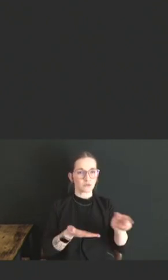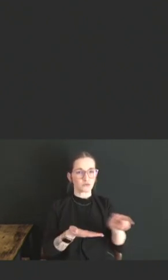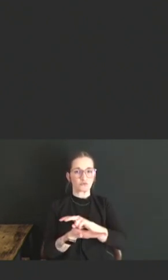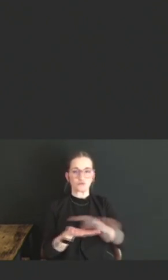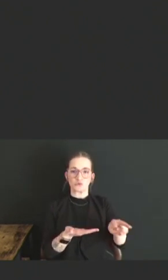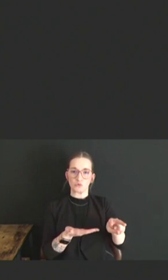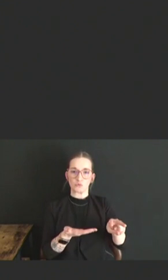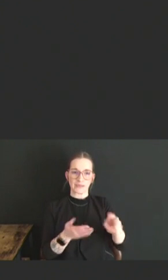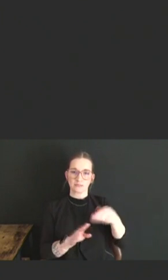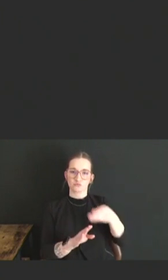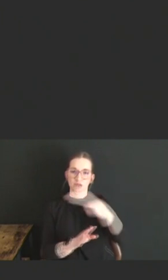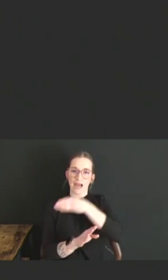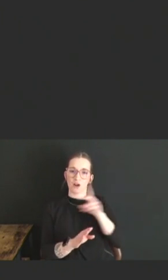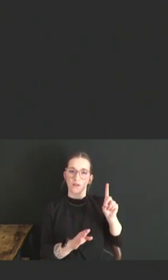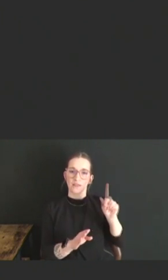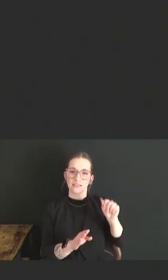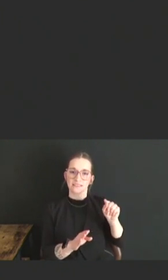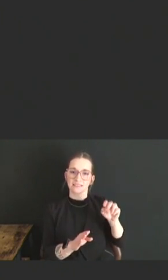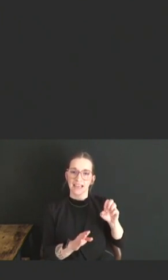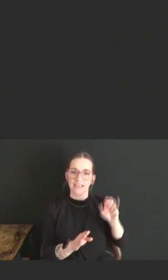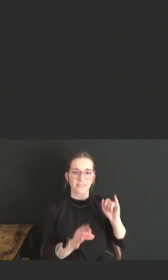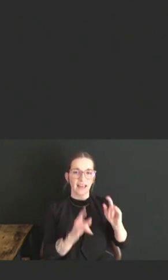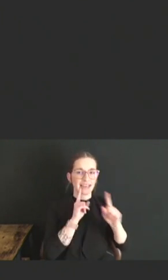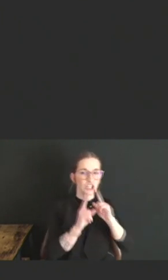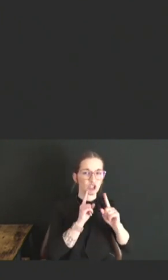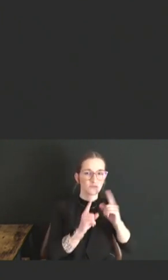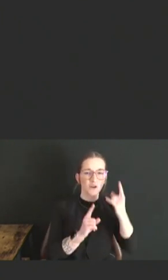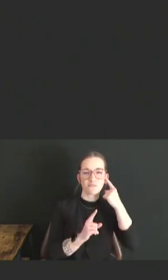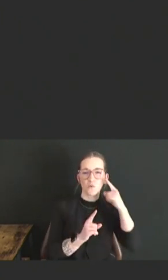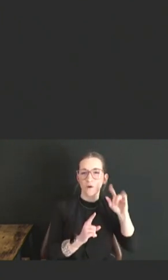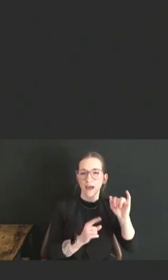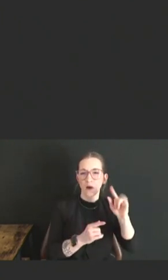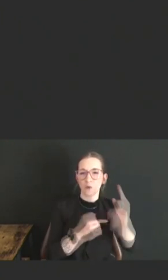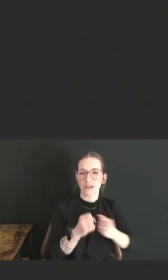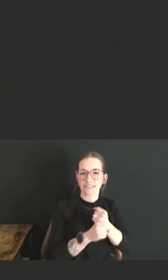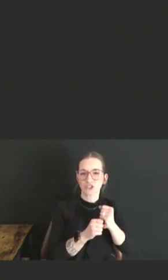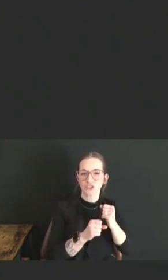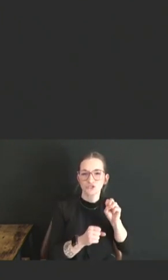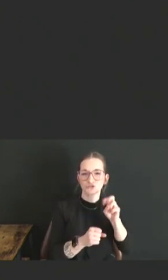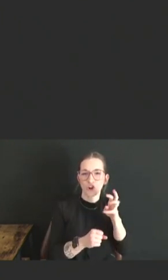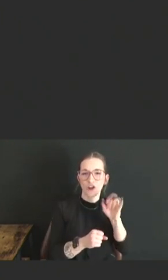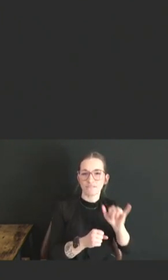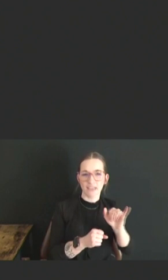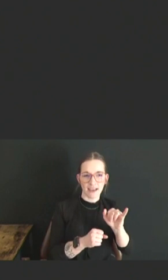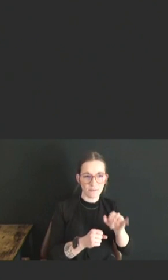the interview for the one-year survey. There are four main symptom types on the Y axis: